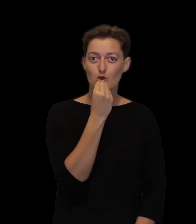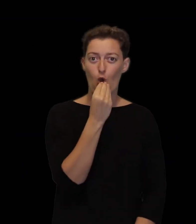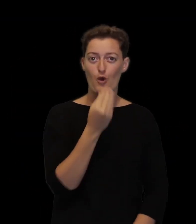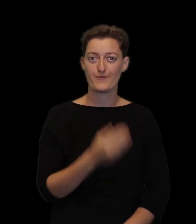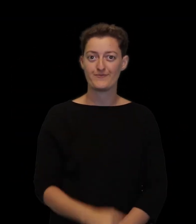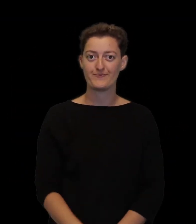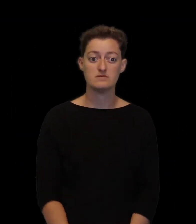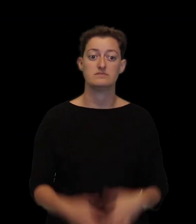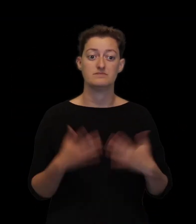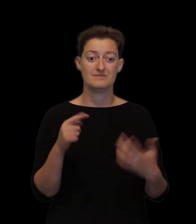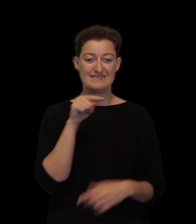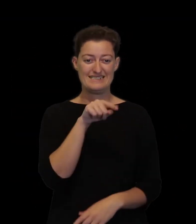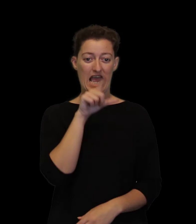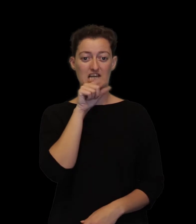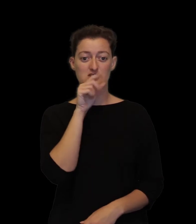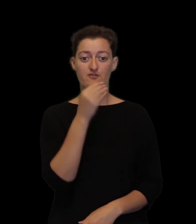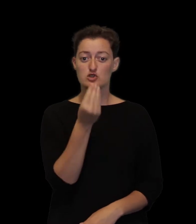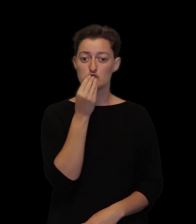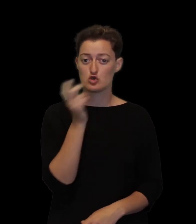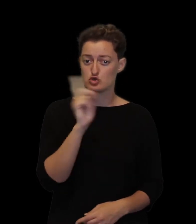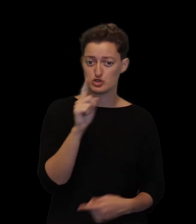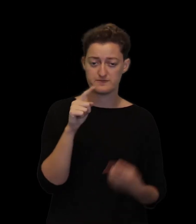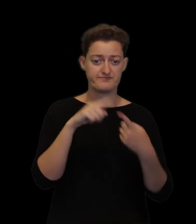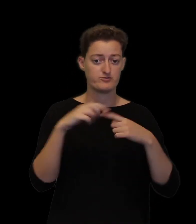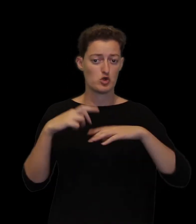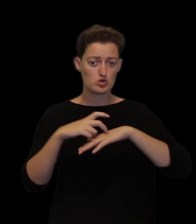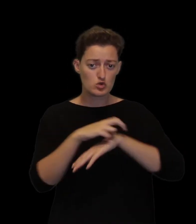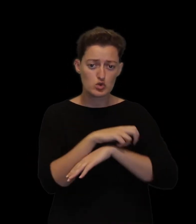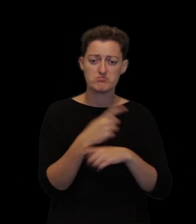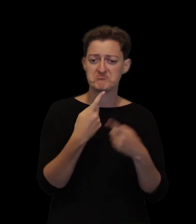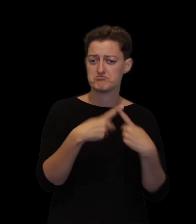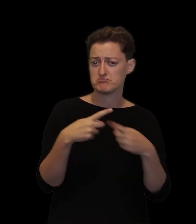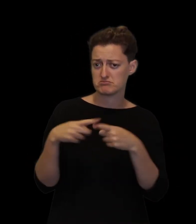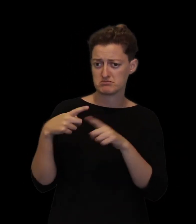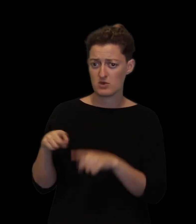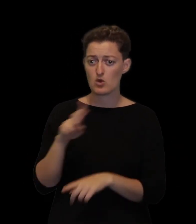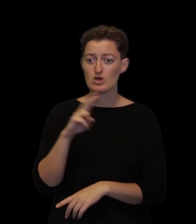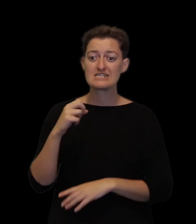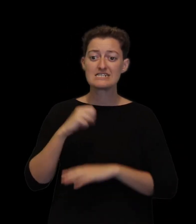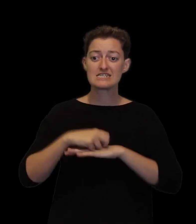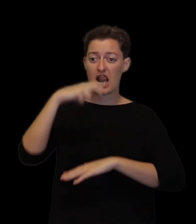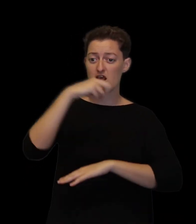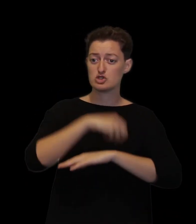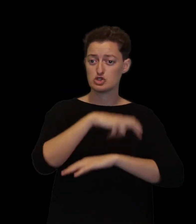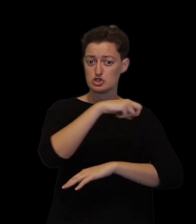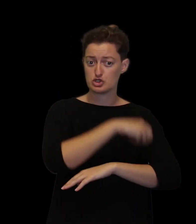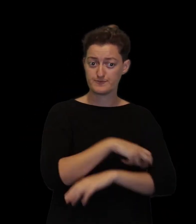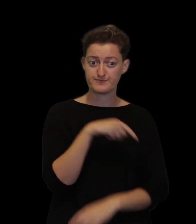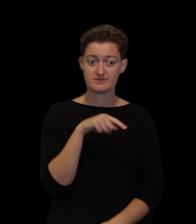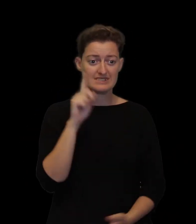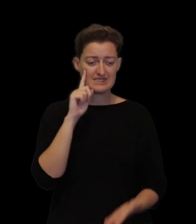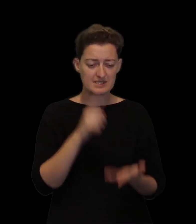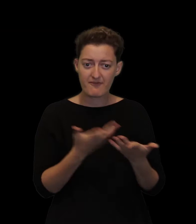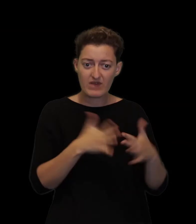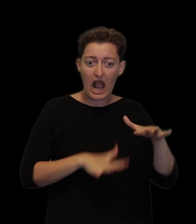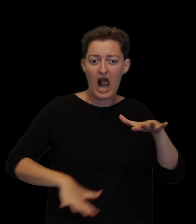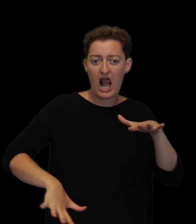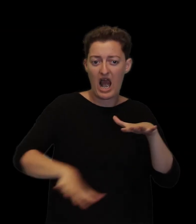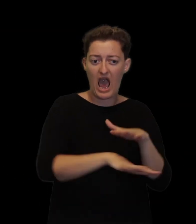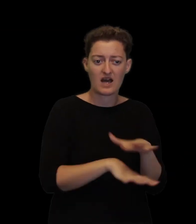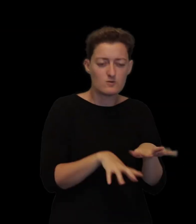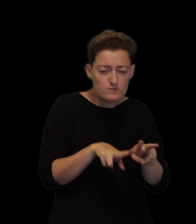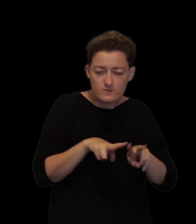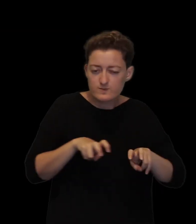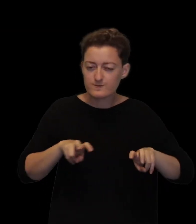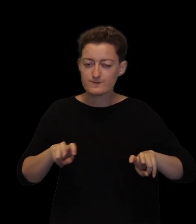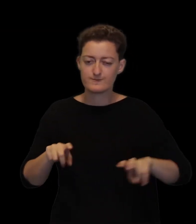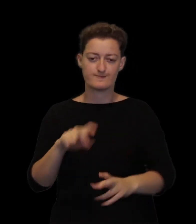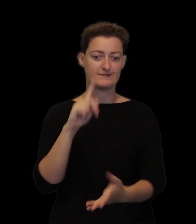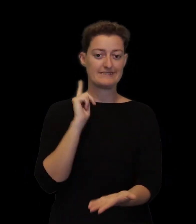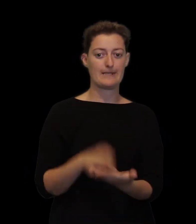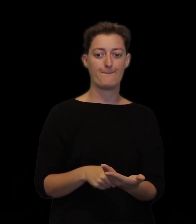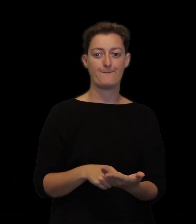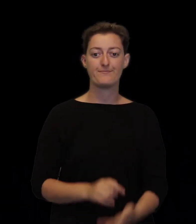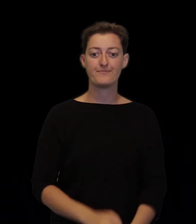The Hoopoe mainly feeds on insects, beetles, and even frogs as it forages on the ground.